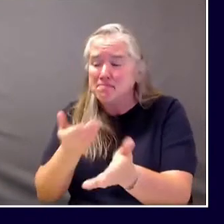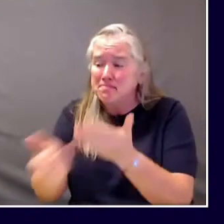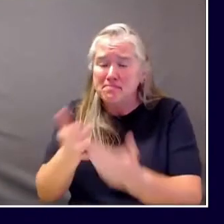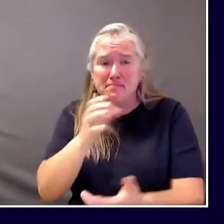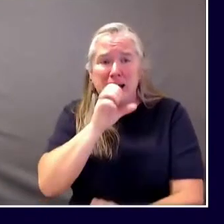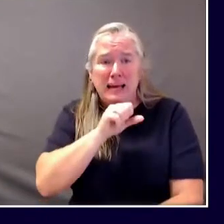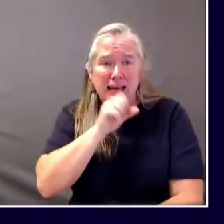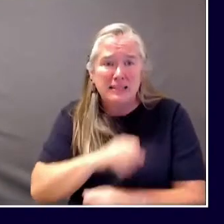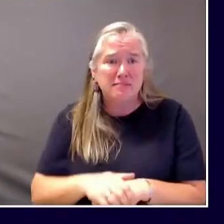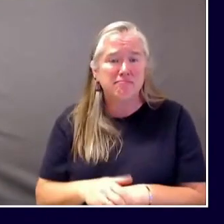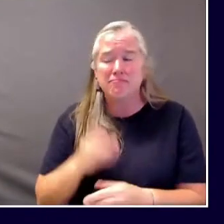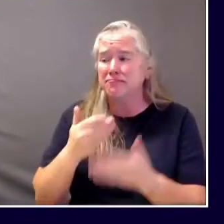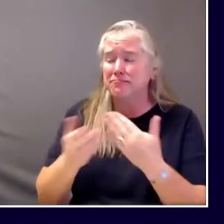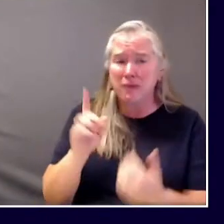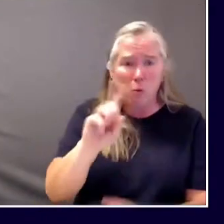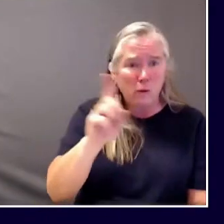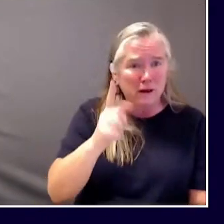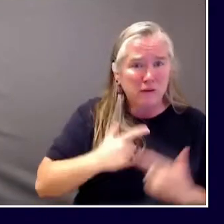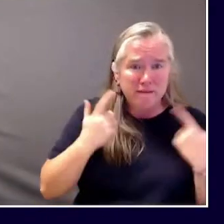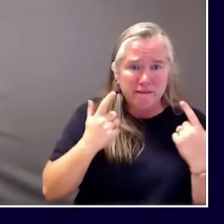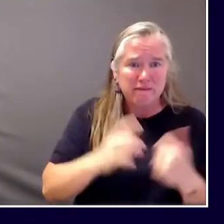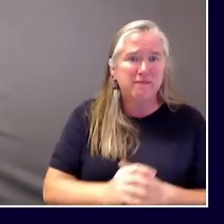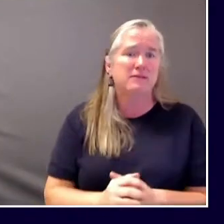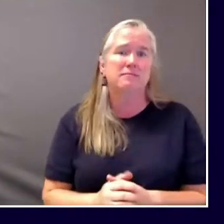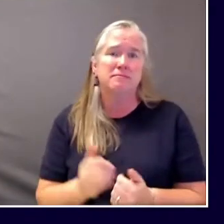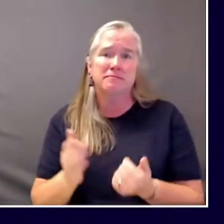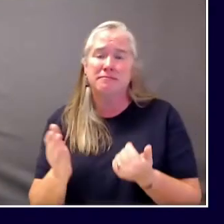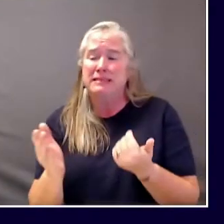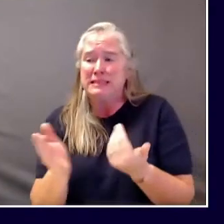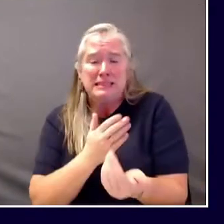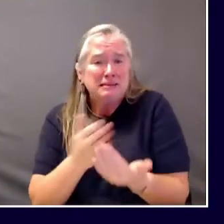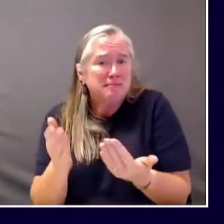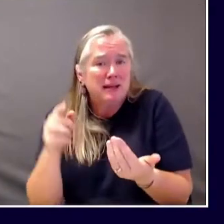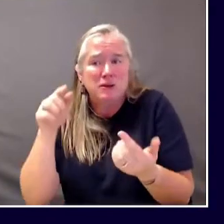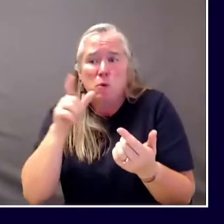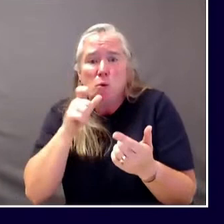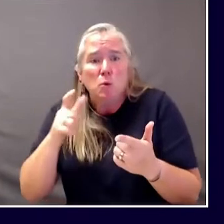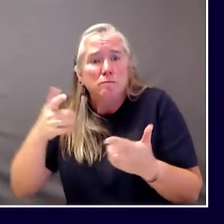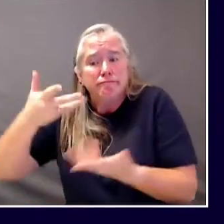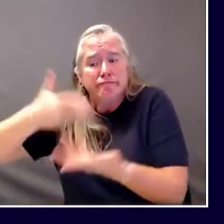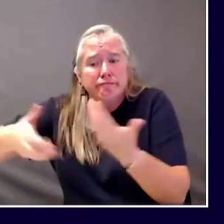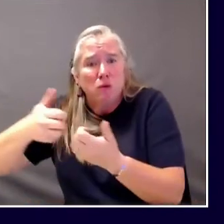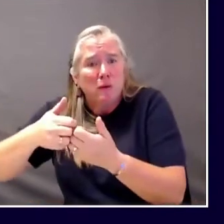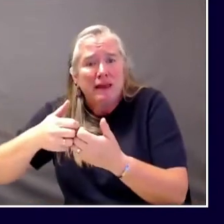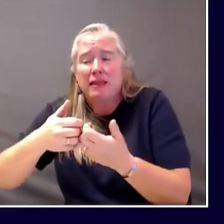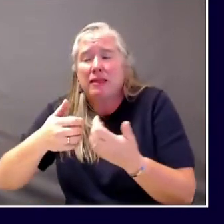your neighborhood